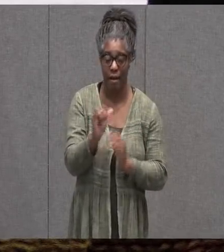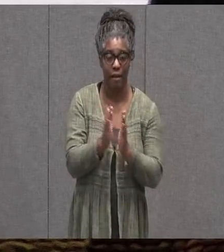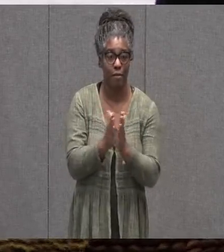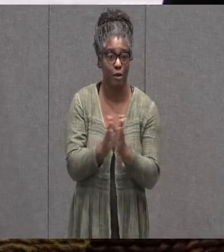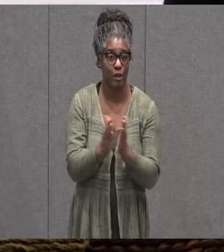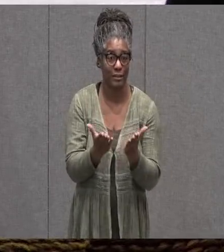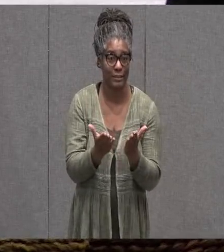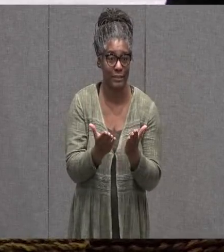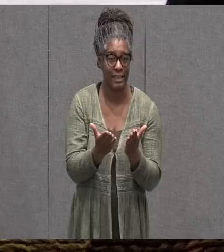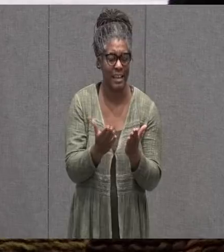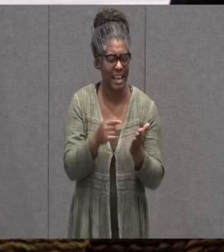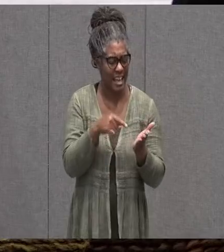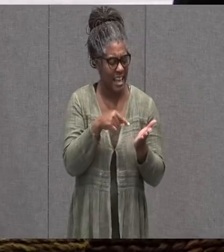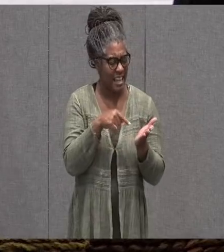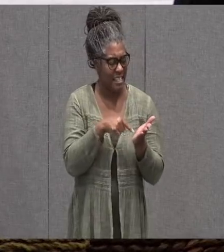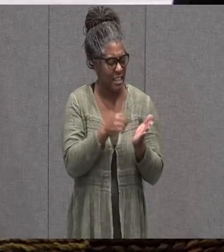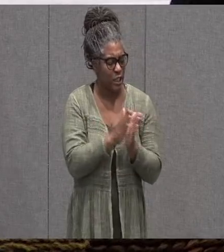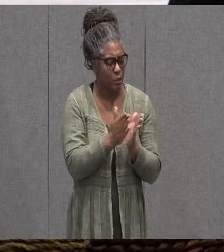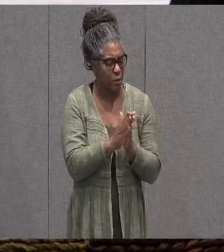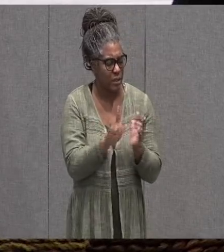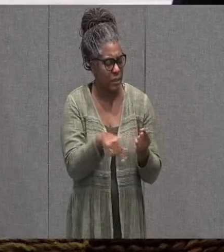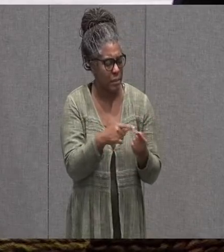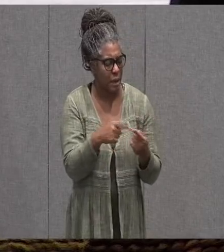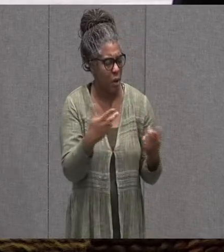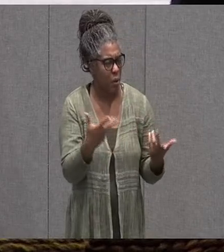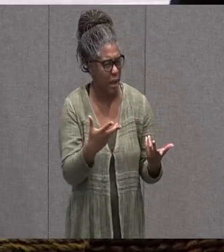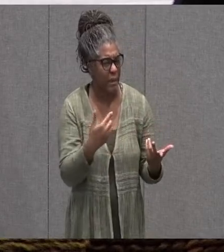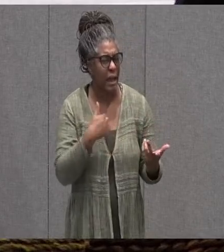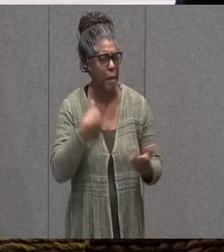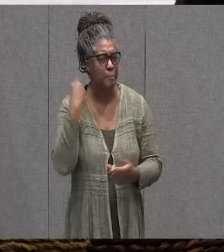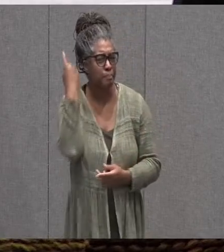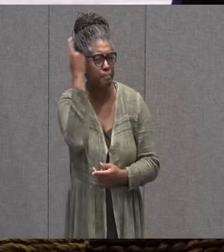When I read, I ask myself questions.